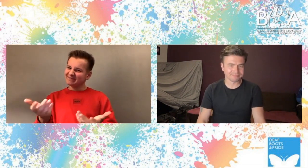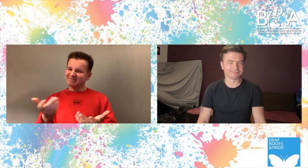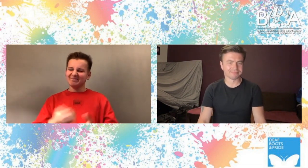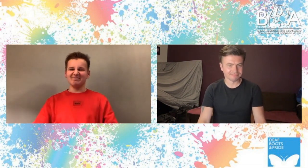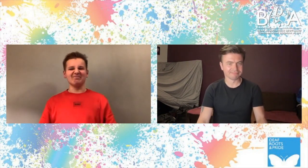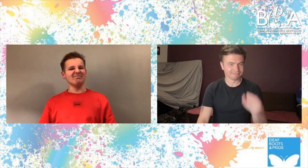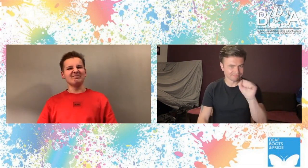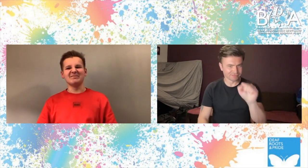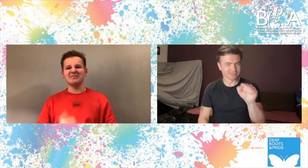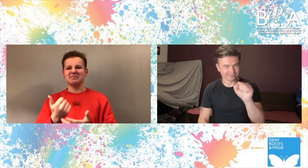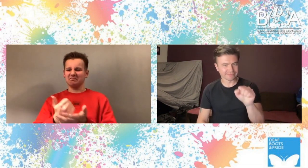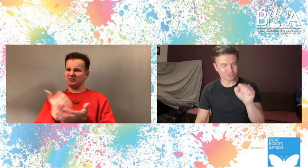Yeah, for sure.